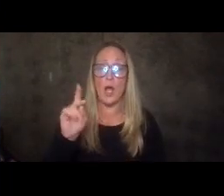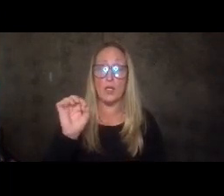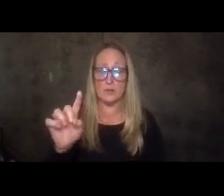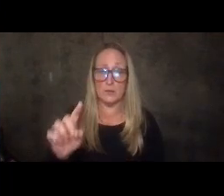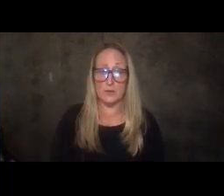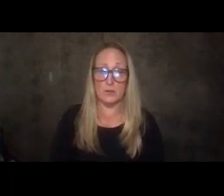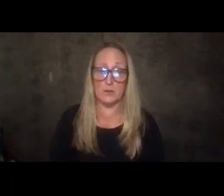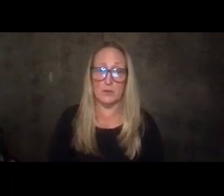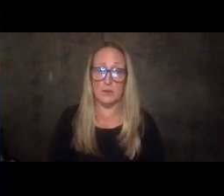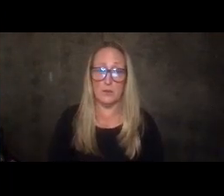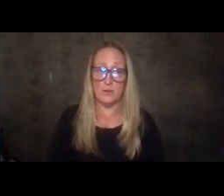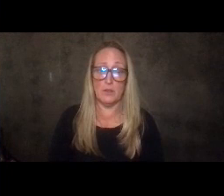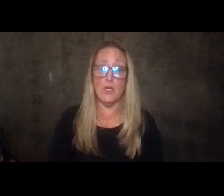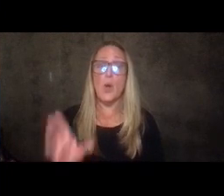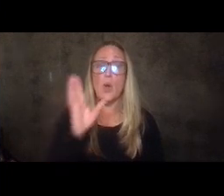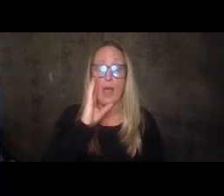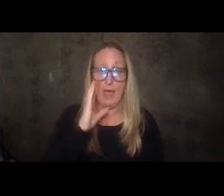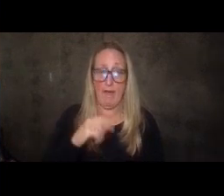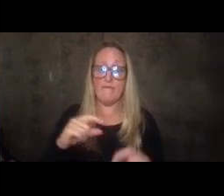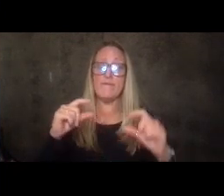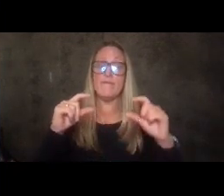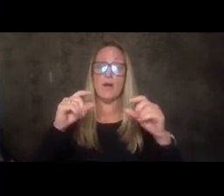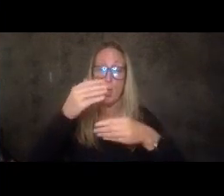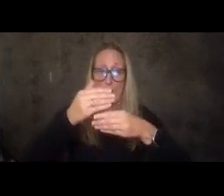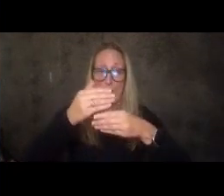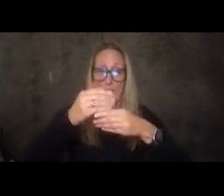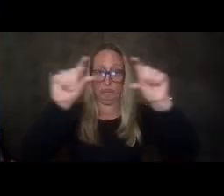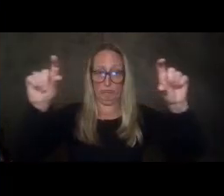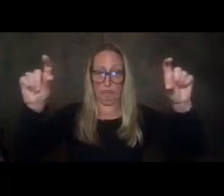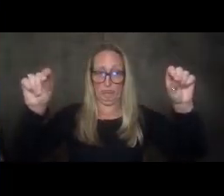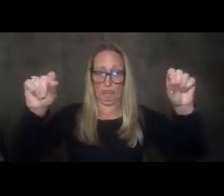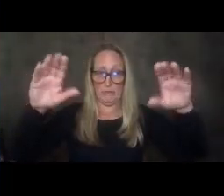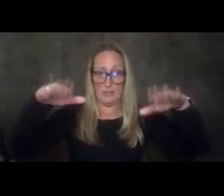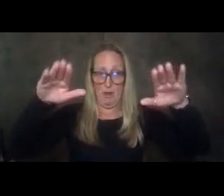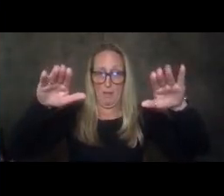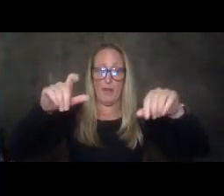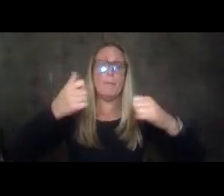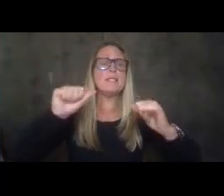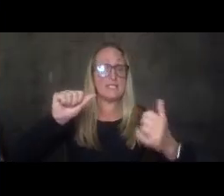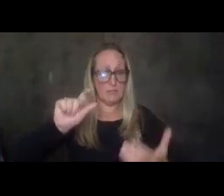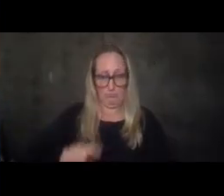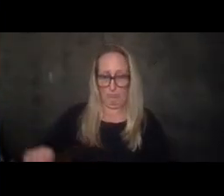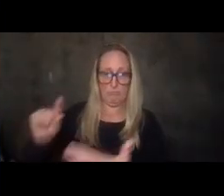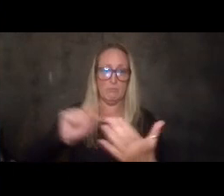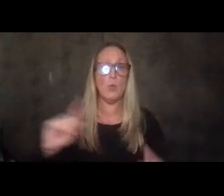Duct will put a window automatically up at the top of your screen, but it still tracking where my mouse is, so